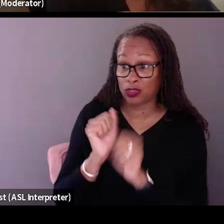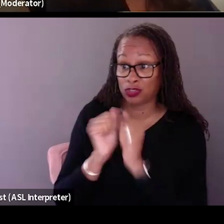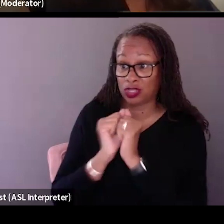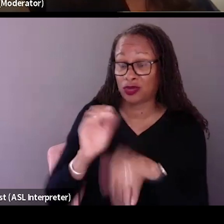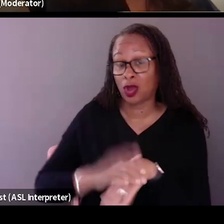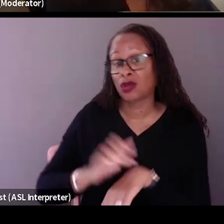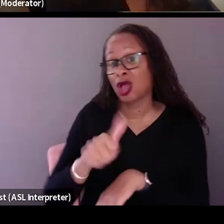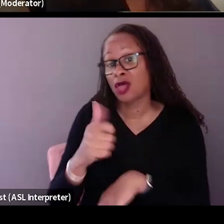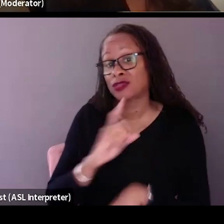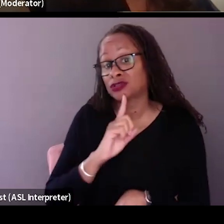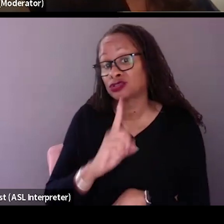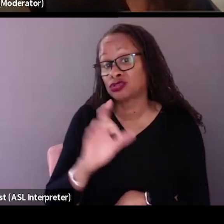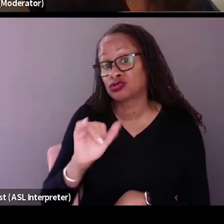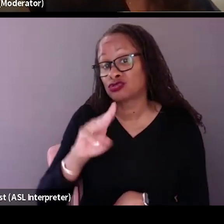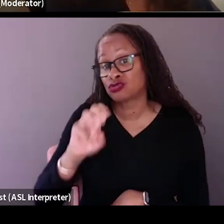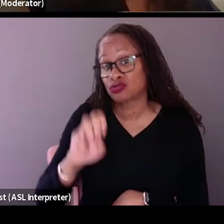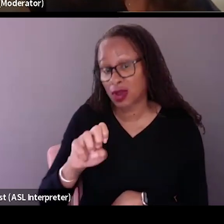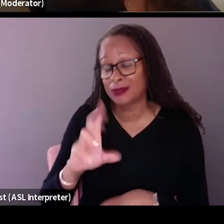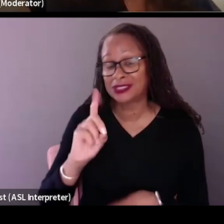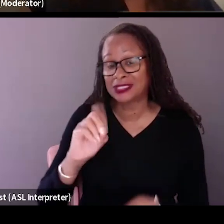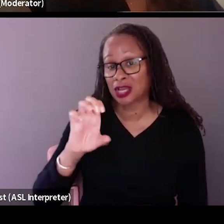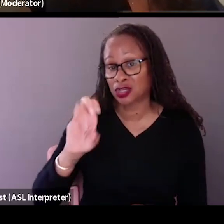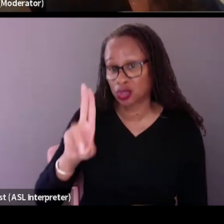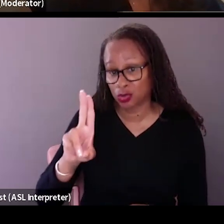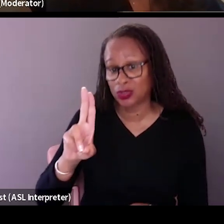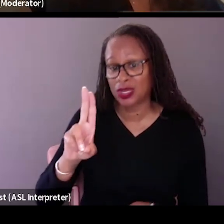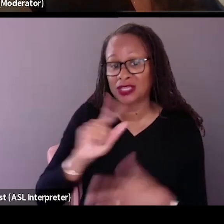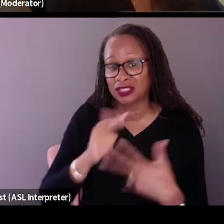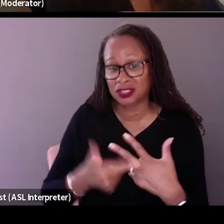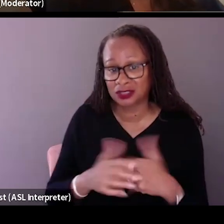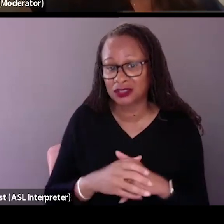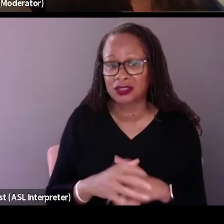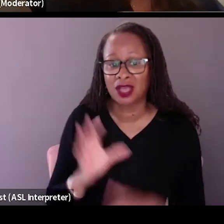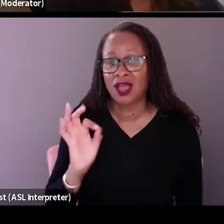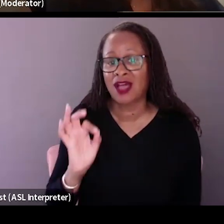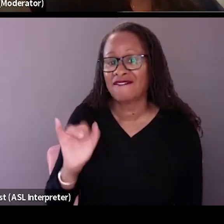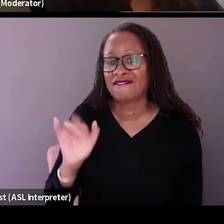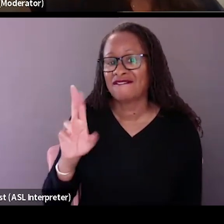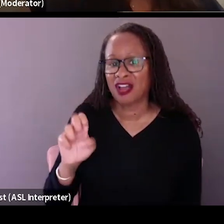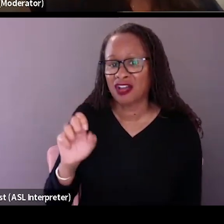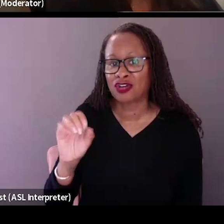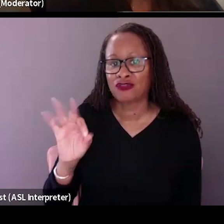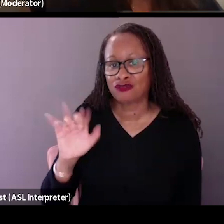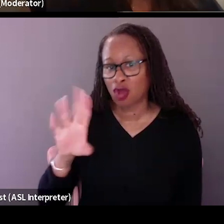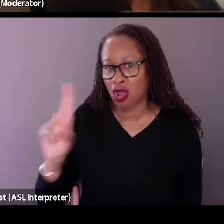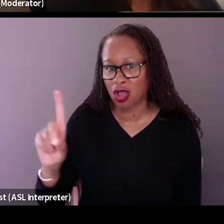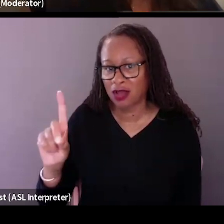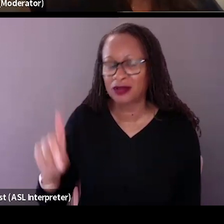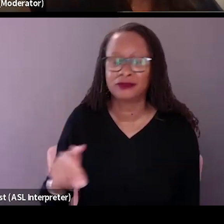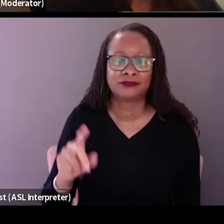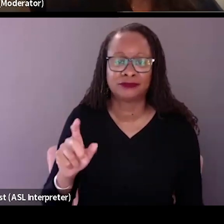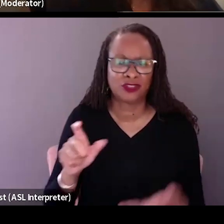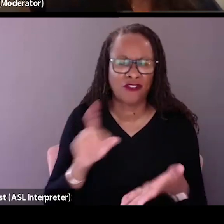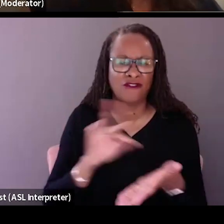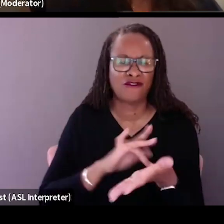"LuLaRich" docuprojects, "Fyre Fraud," "The Pharmacist." What did this one teach you both, though?